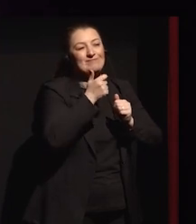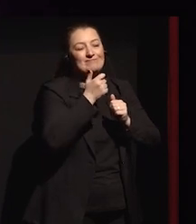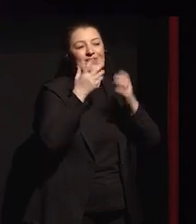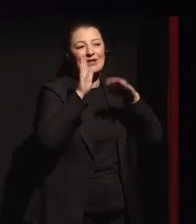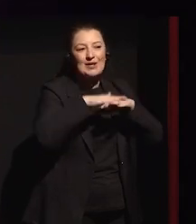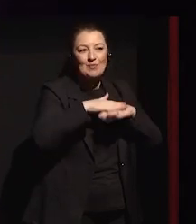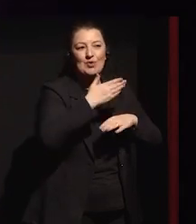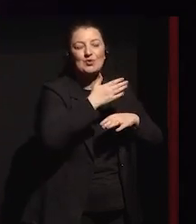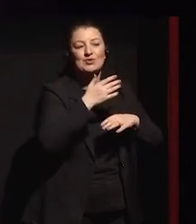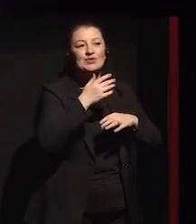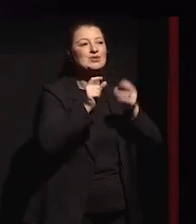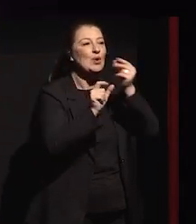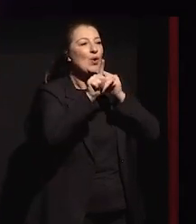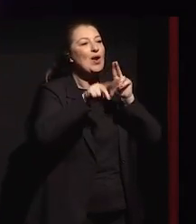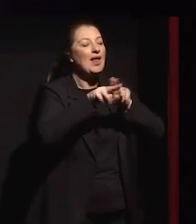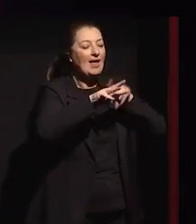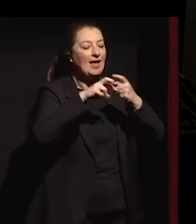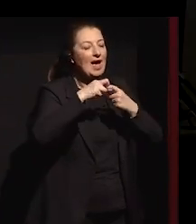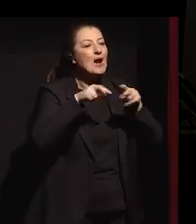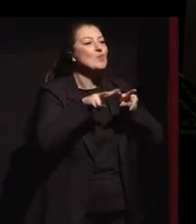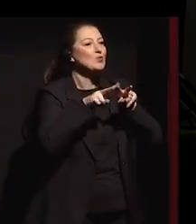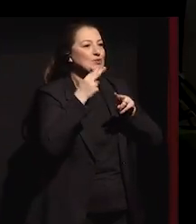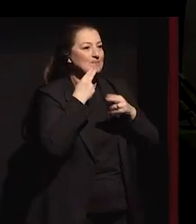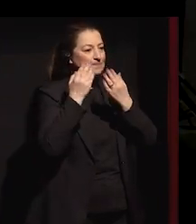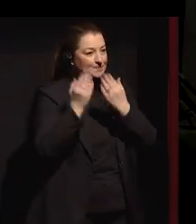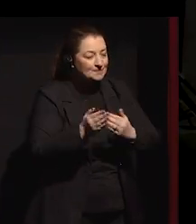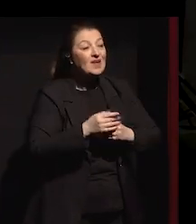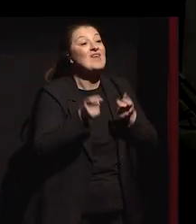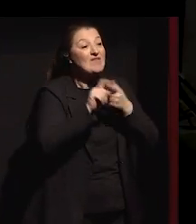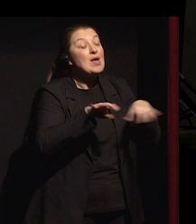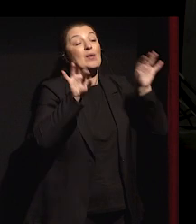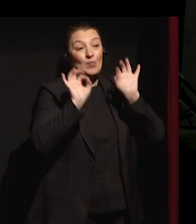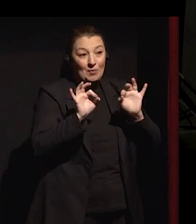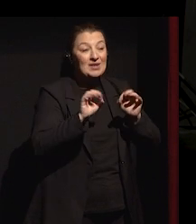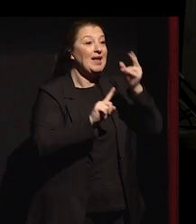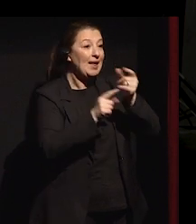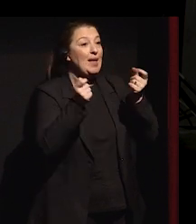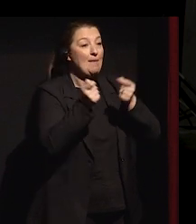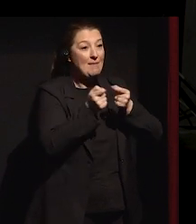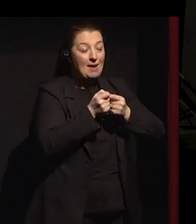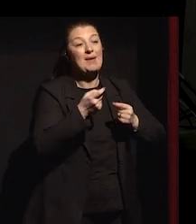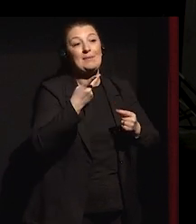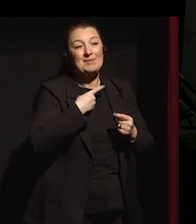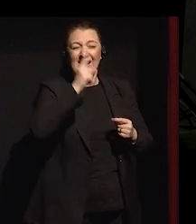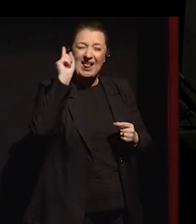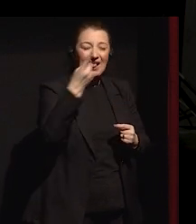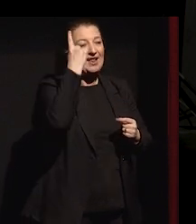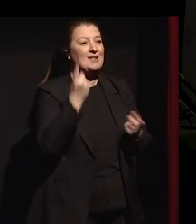by music, dear Ülker Uncu. And I would like to phrase my most sincere thanks